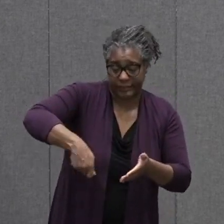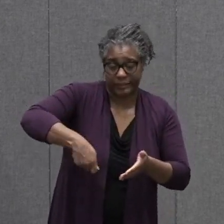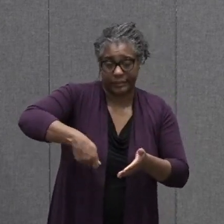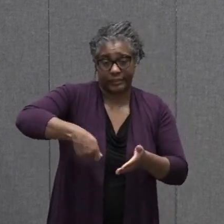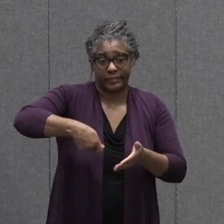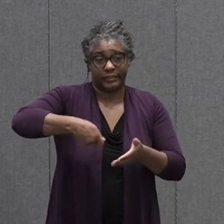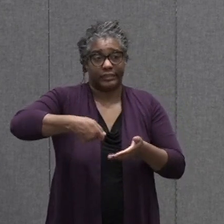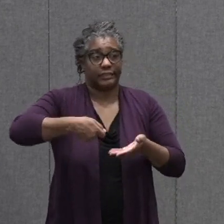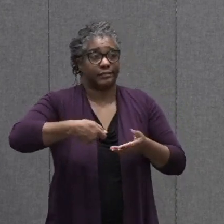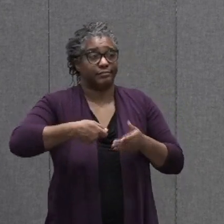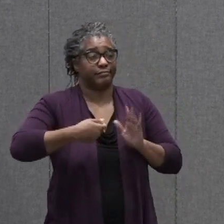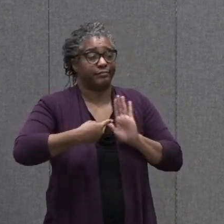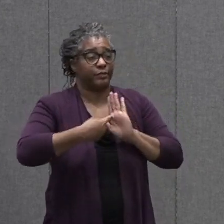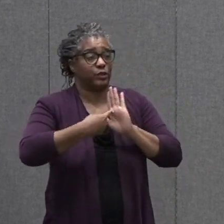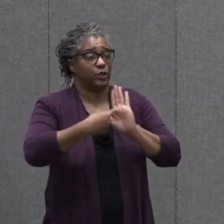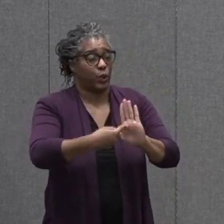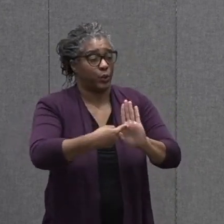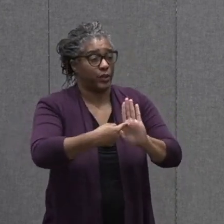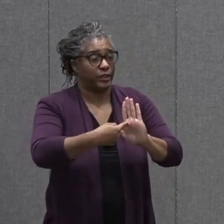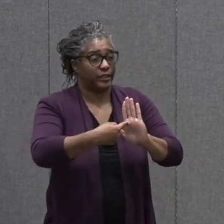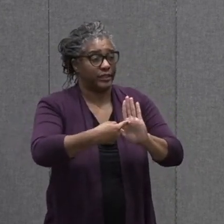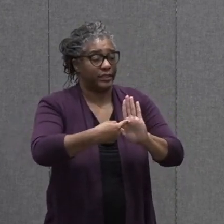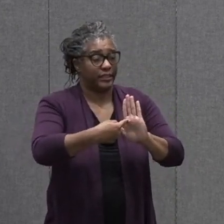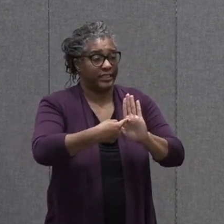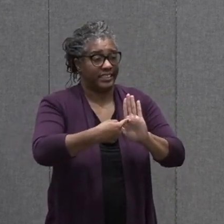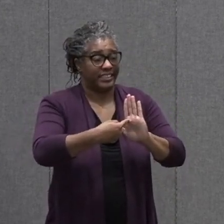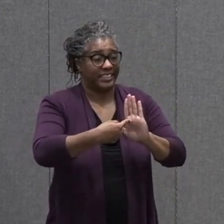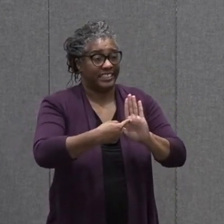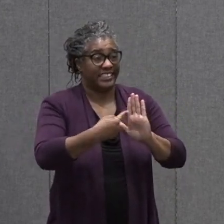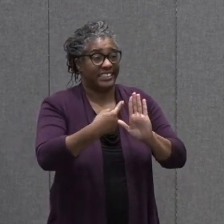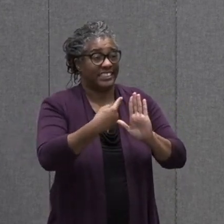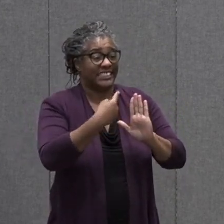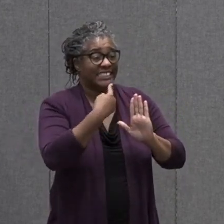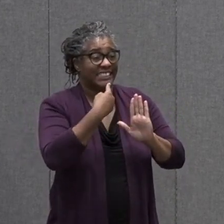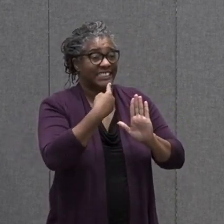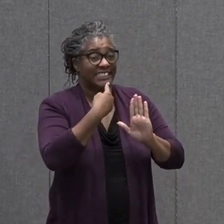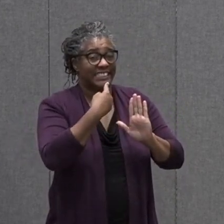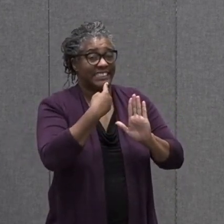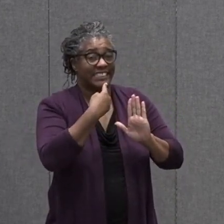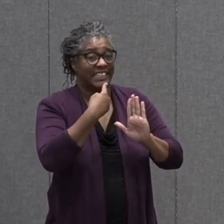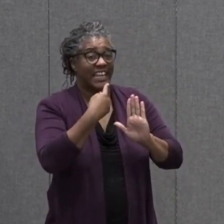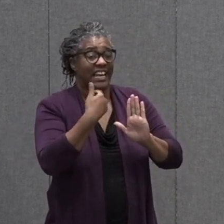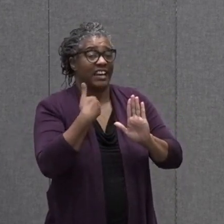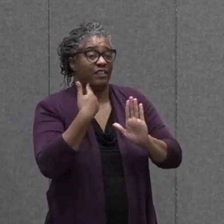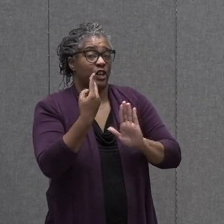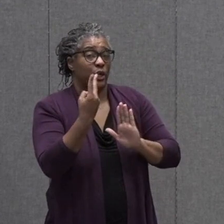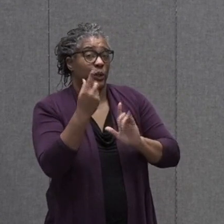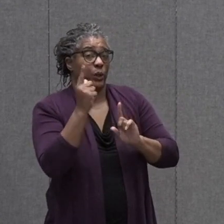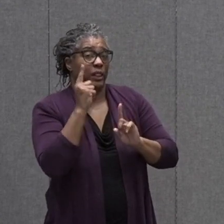and showed it to Peanut Butter. In the spoon were two letters, an n,